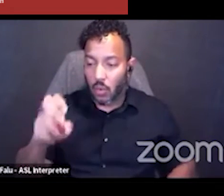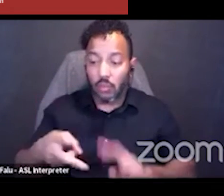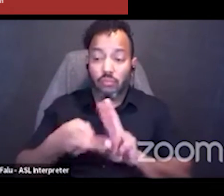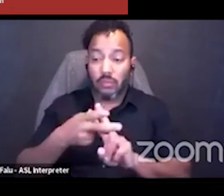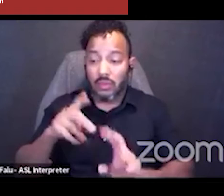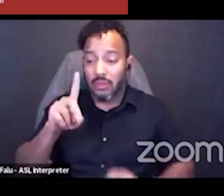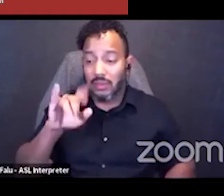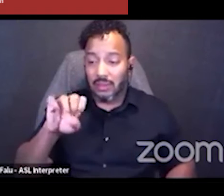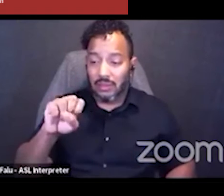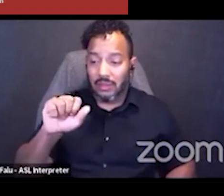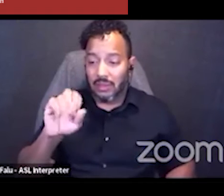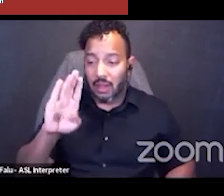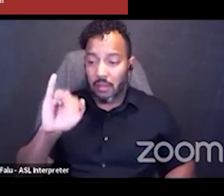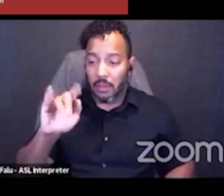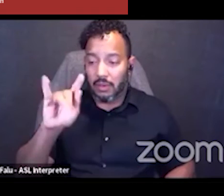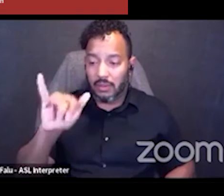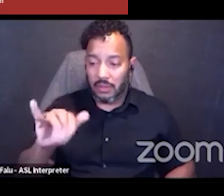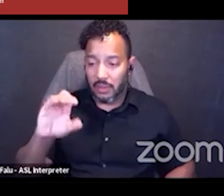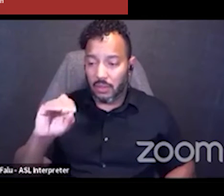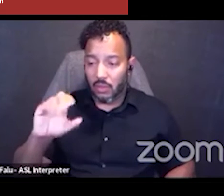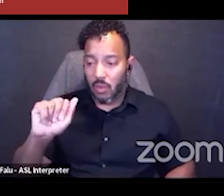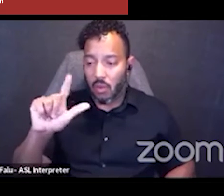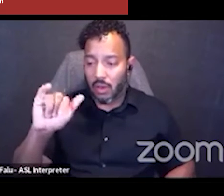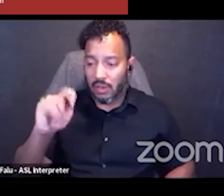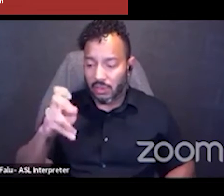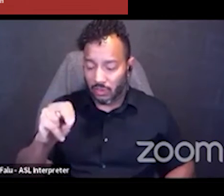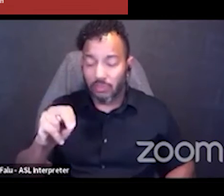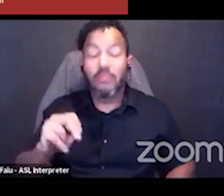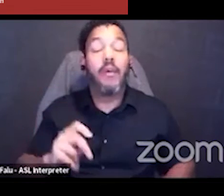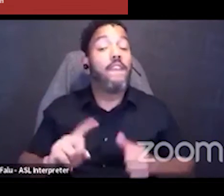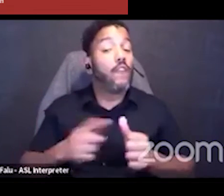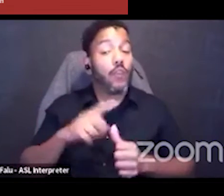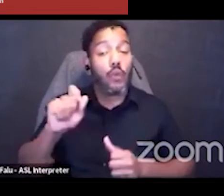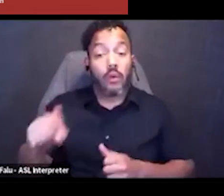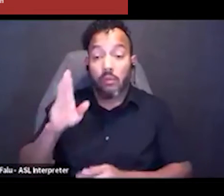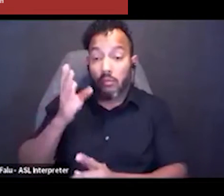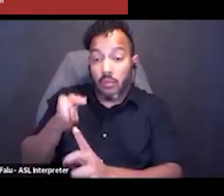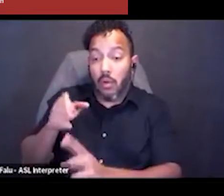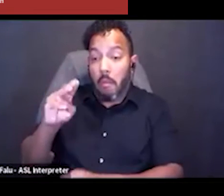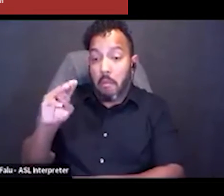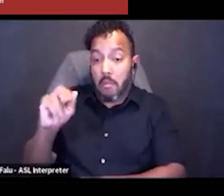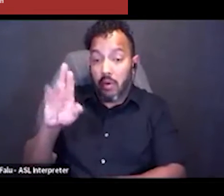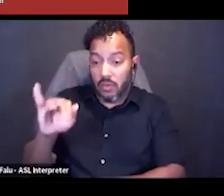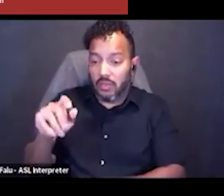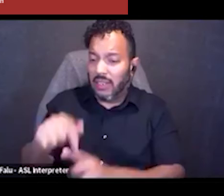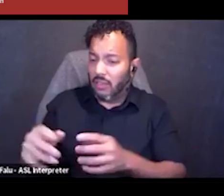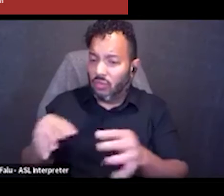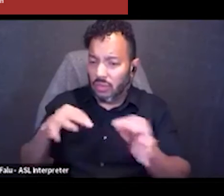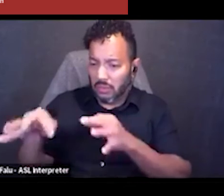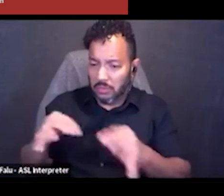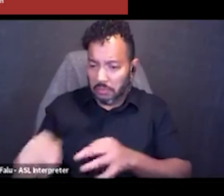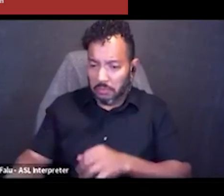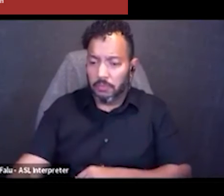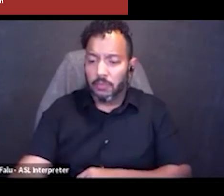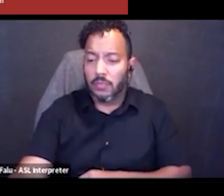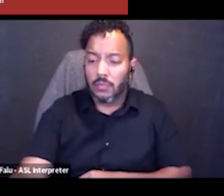Marcie. Can you tell us about the current trends we're seeing in how the federal response to Coronavirus